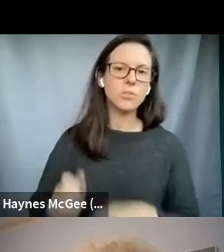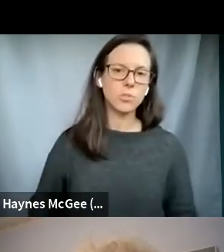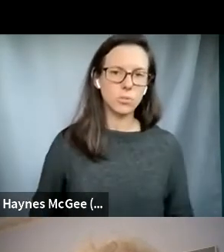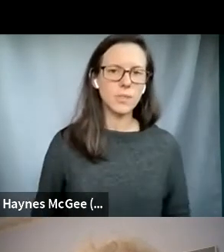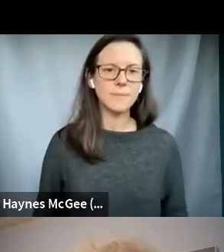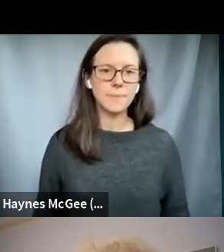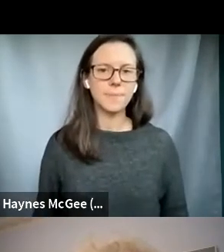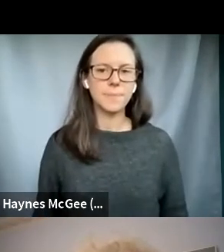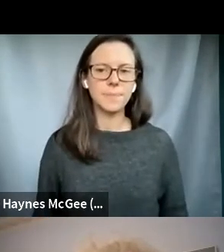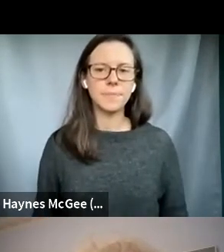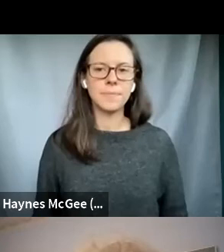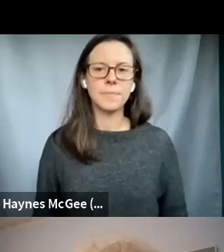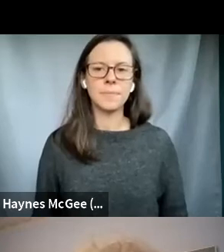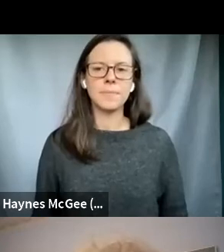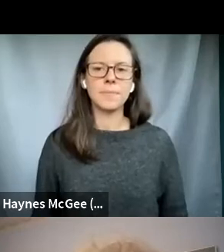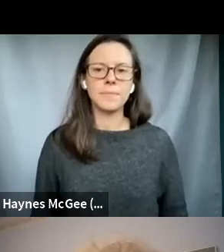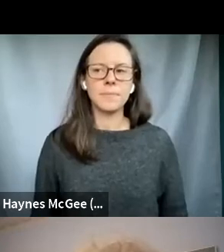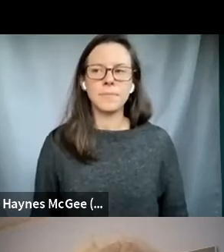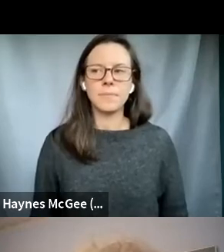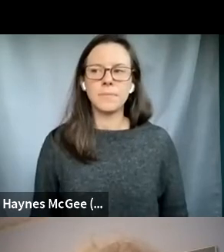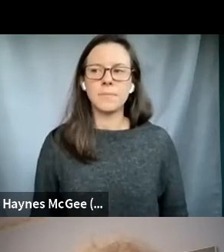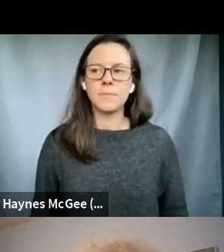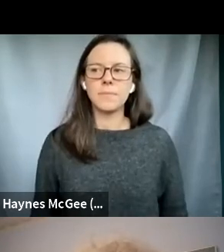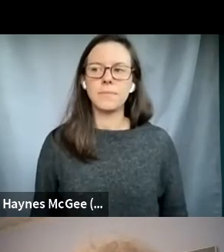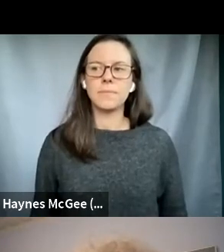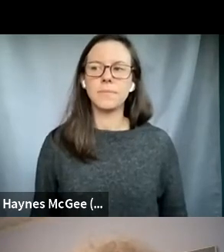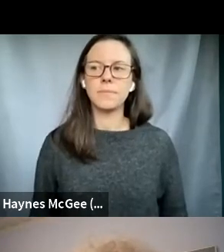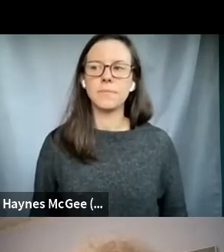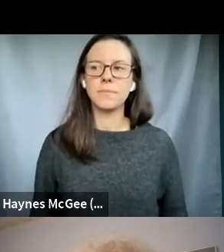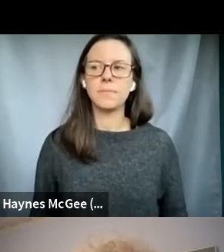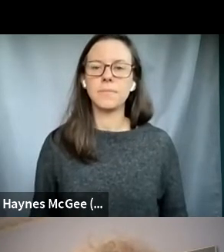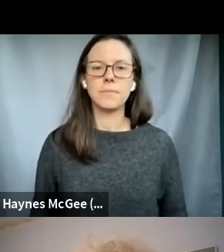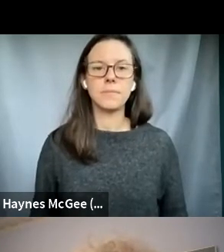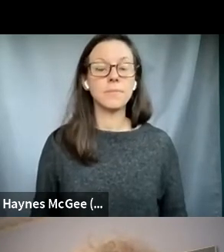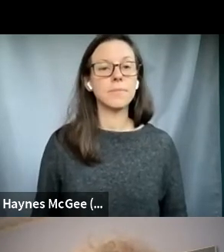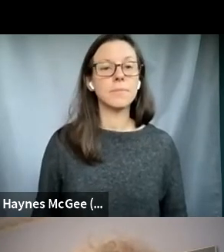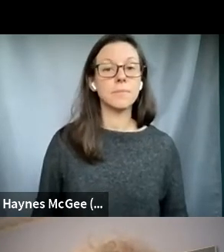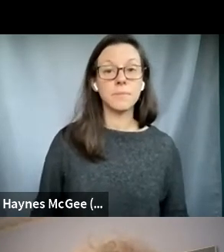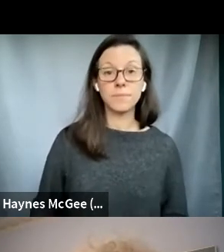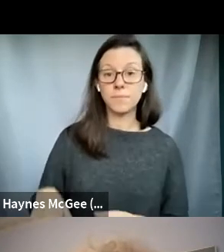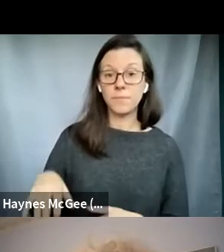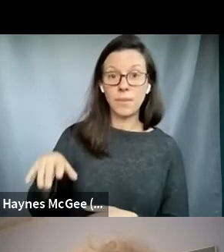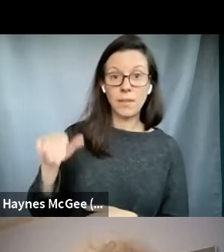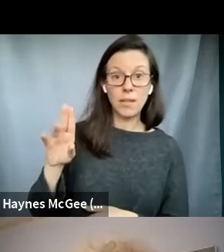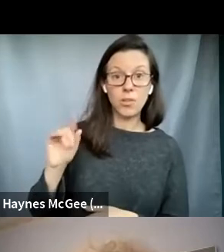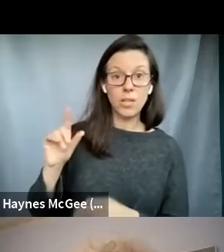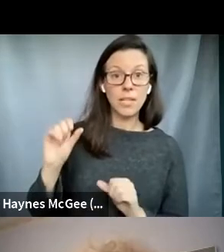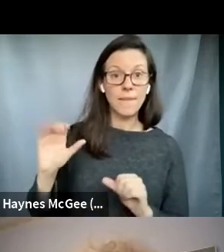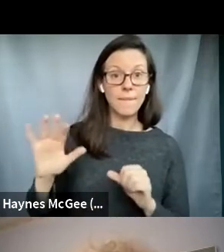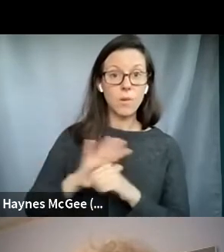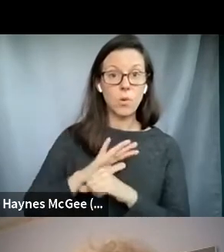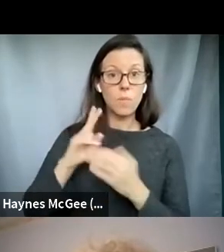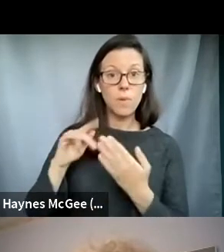Ariel says can the entire project be on line.